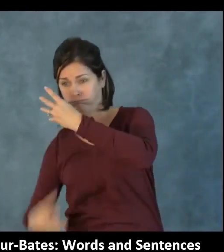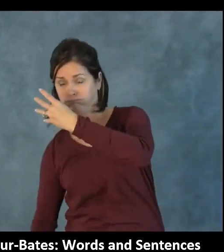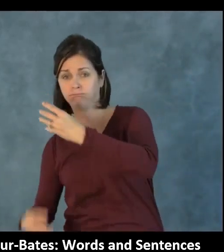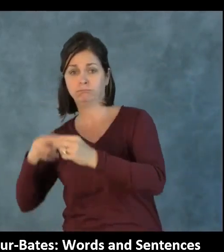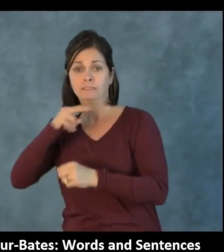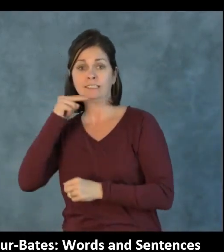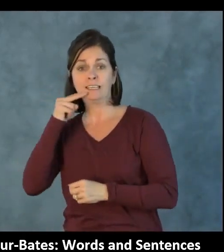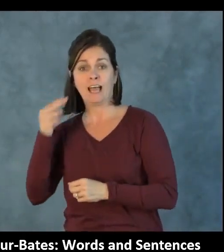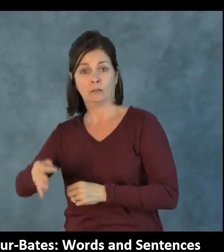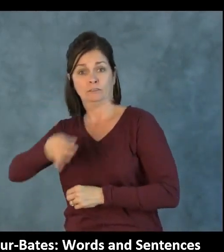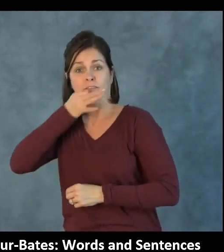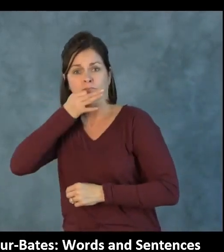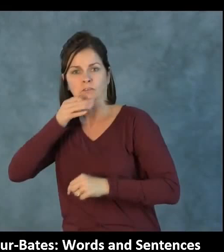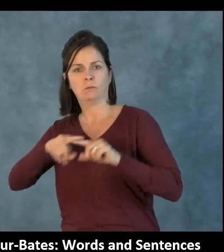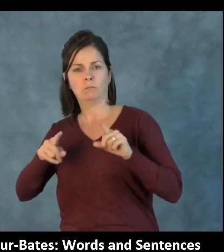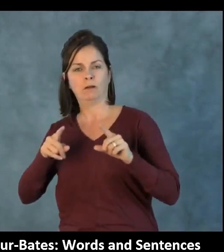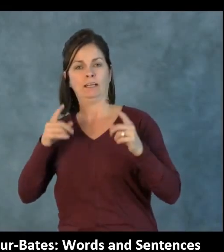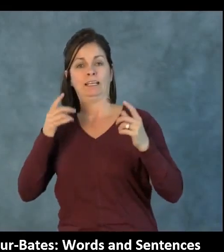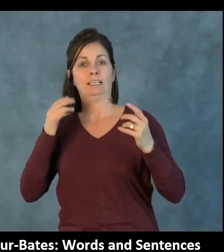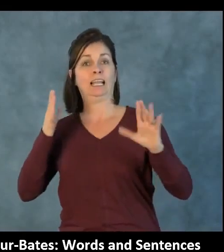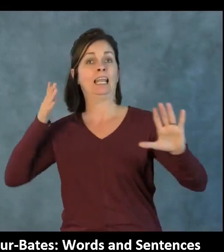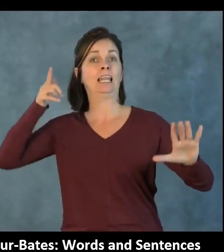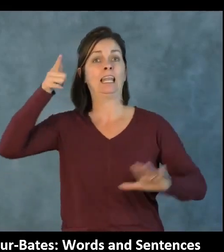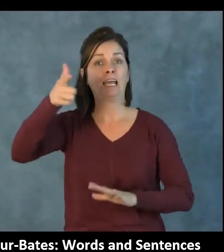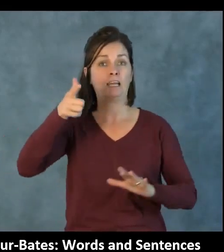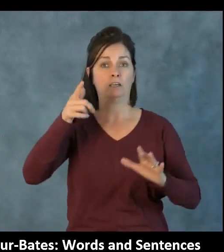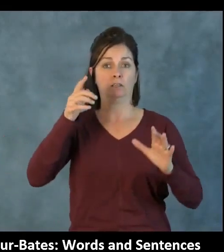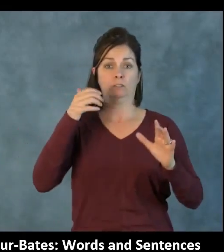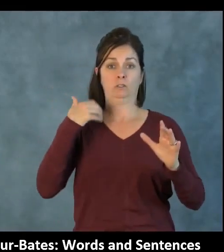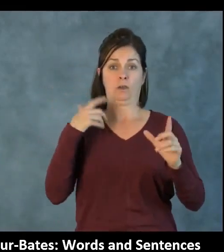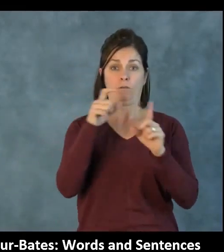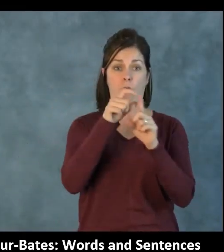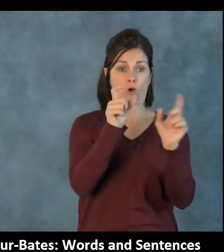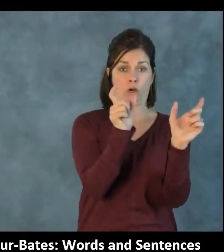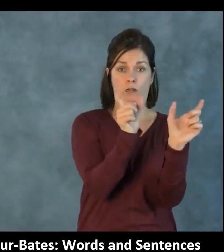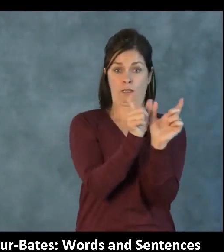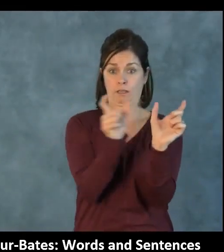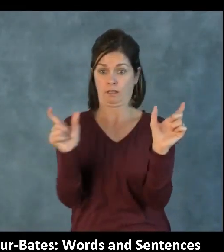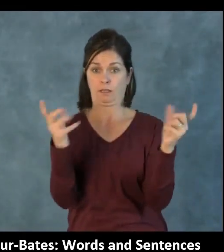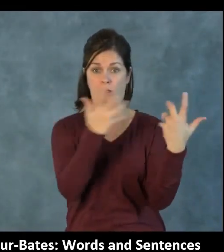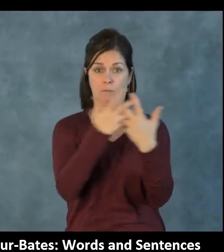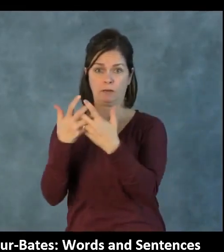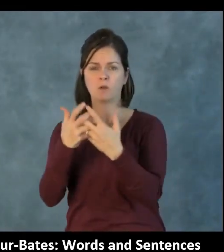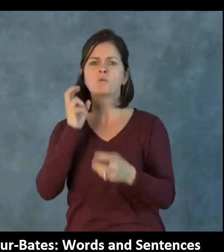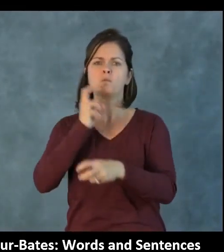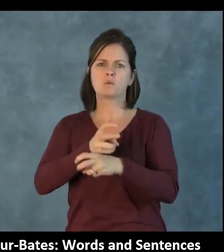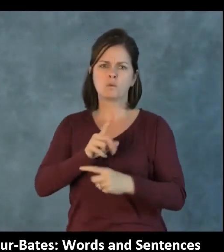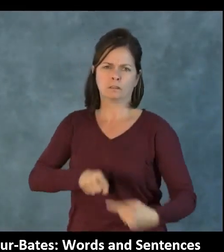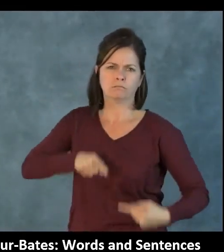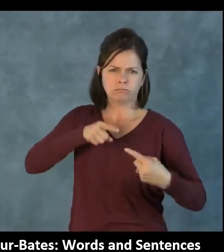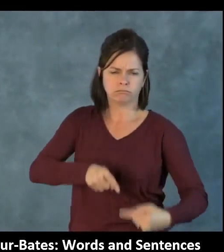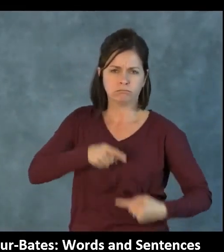into word combinations. You can see each of the semantic categories here from the MacArthur